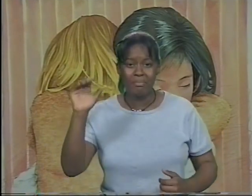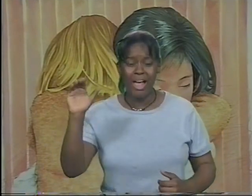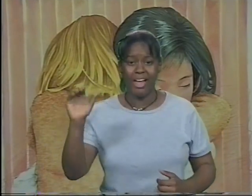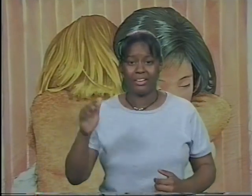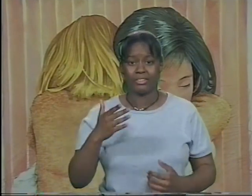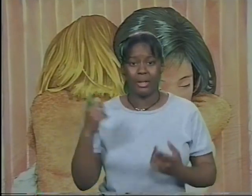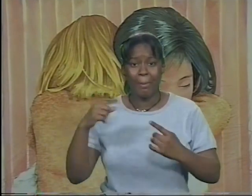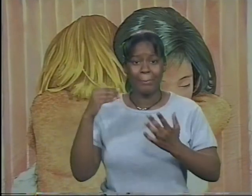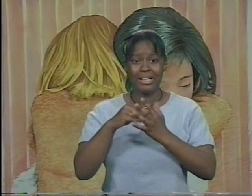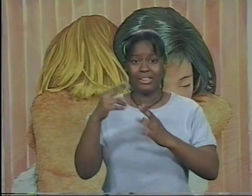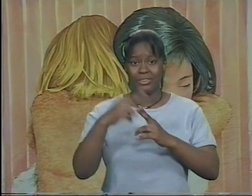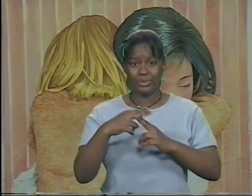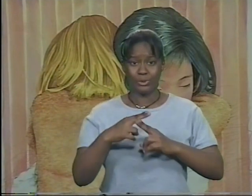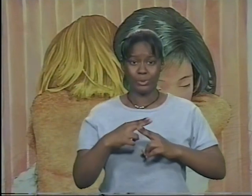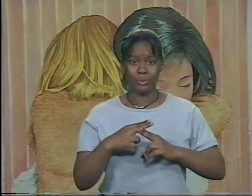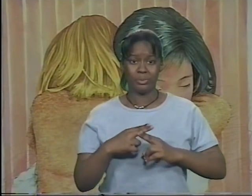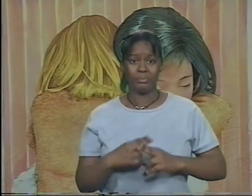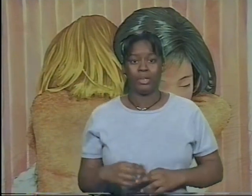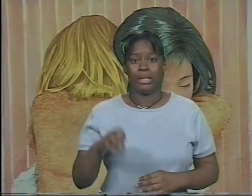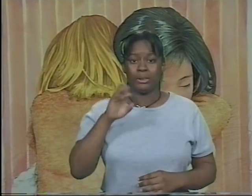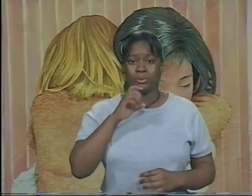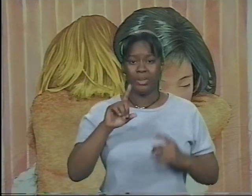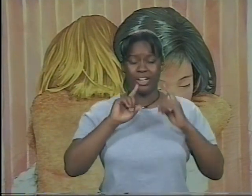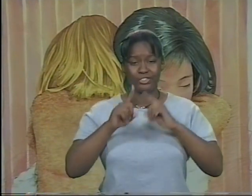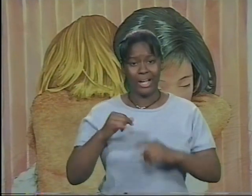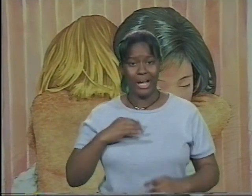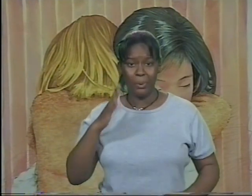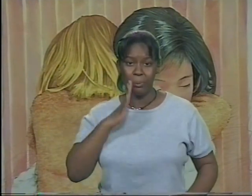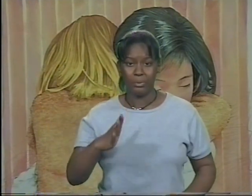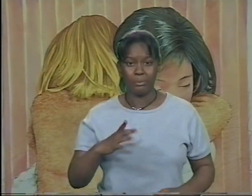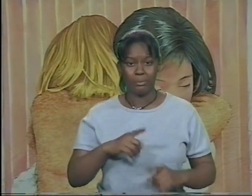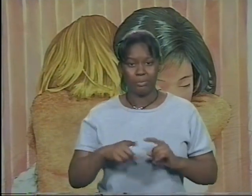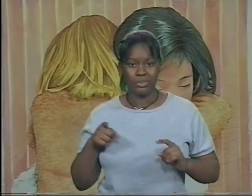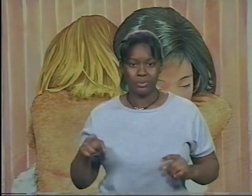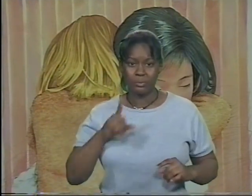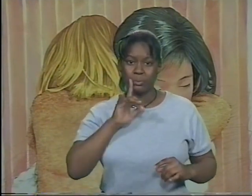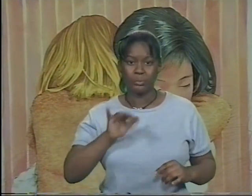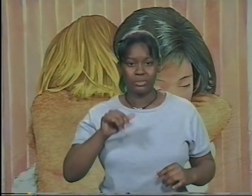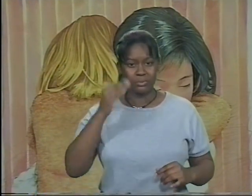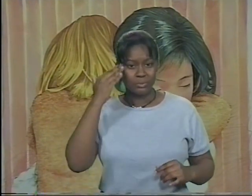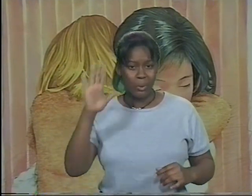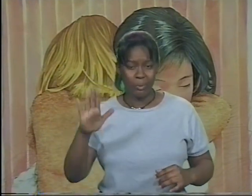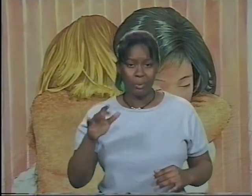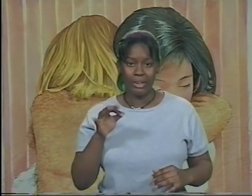Laurie gave Emi a hug. "Well, good-bye, then," she said. "Come back soon."